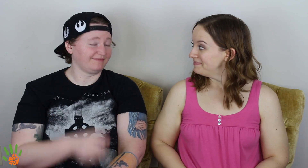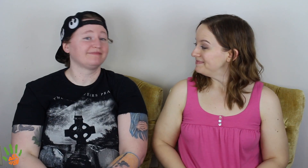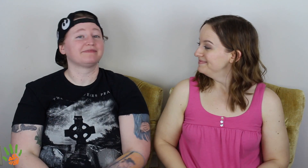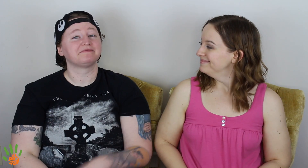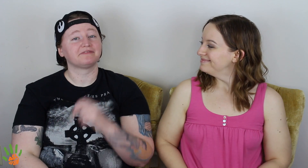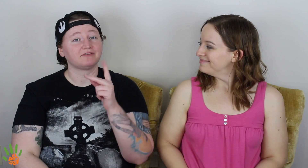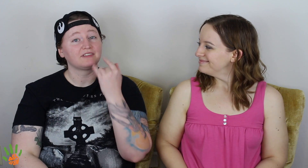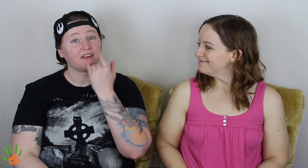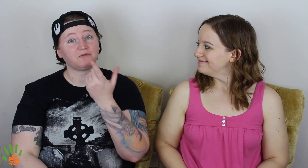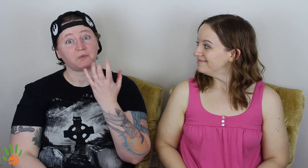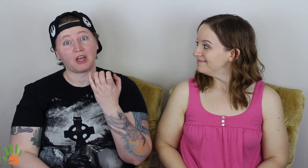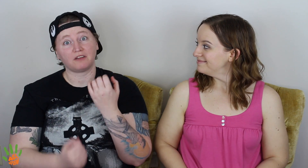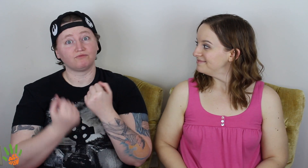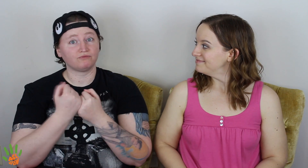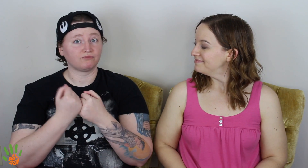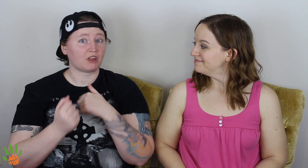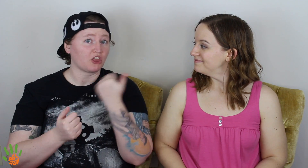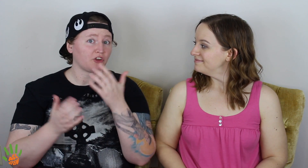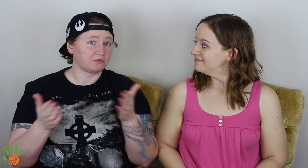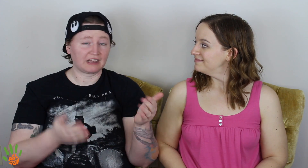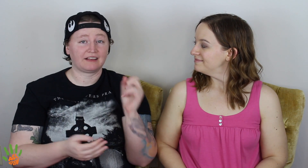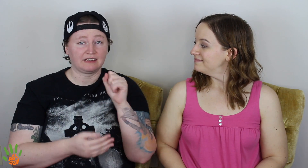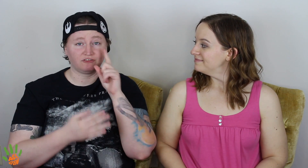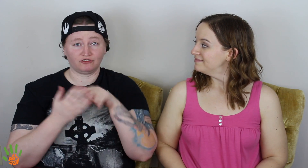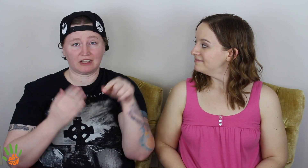Also, if you want to provide support in any other way,